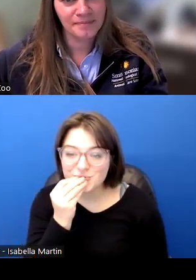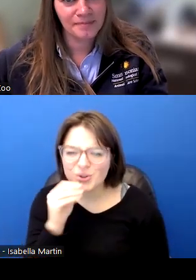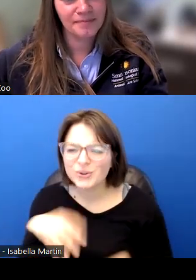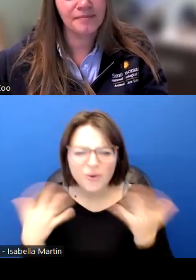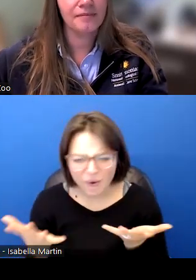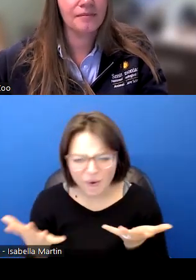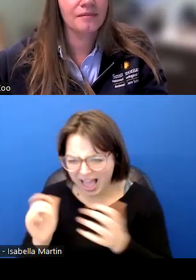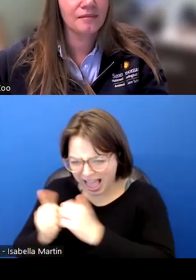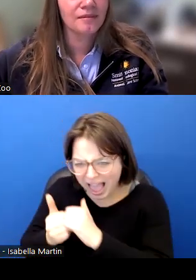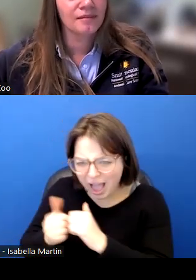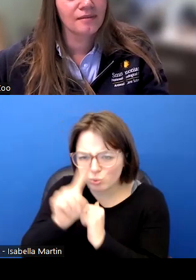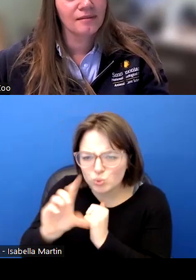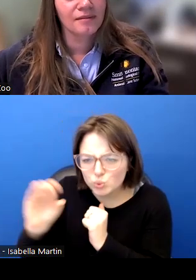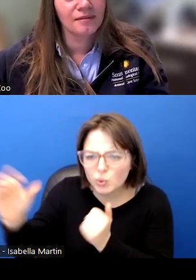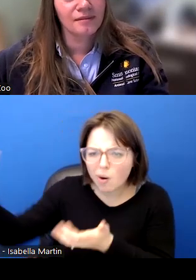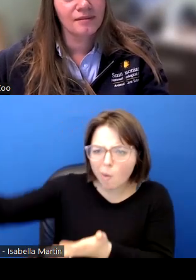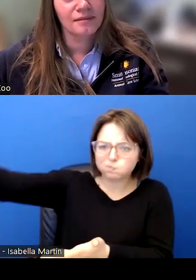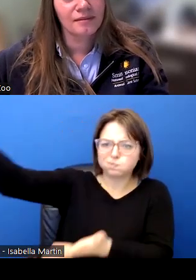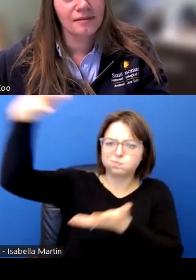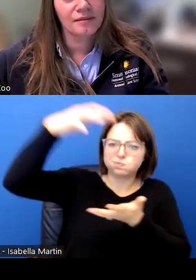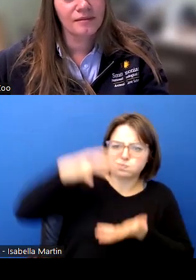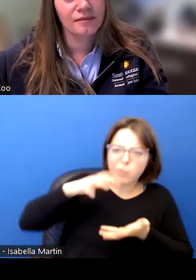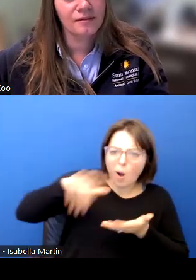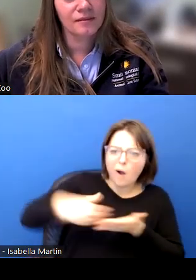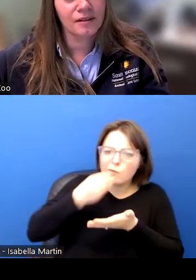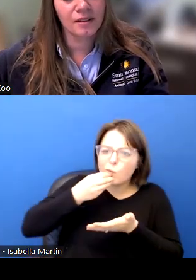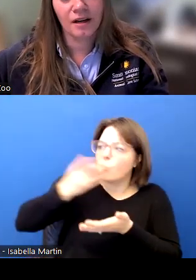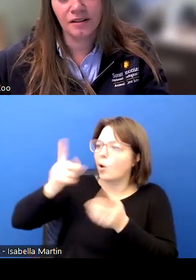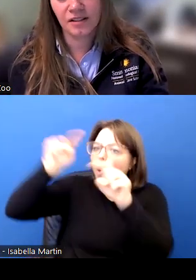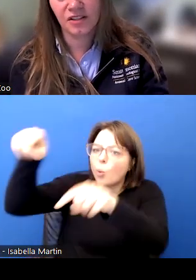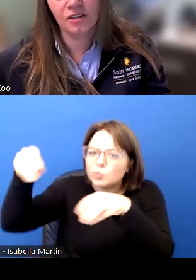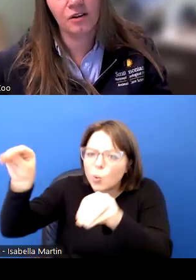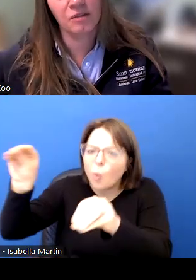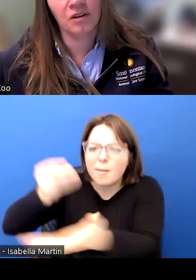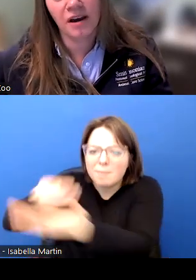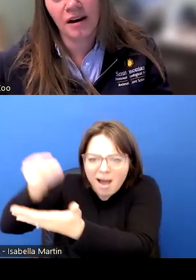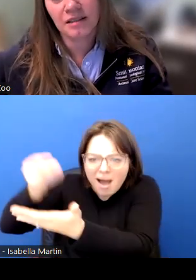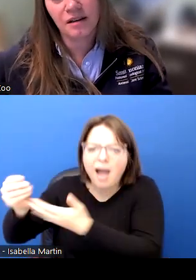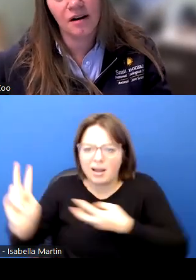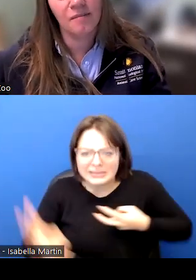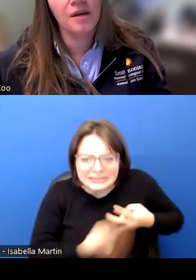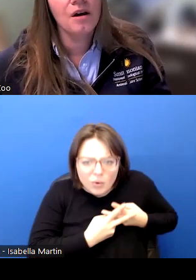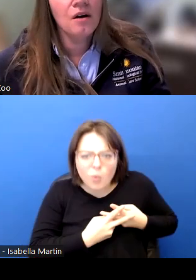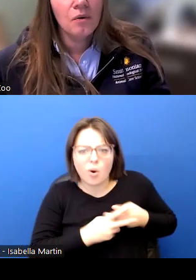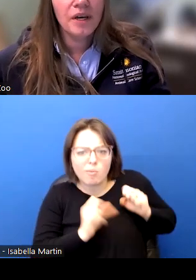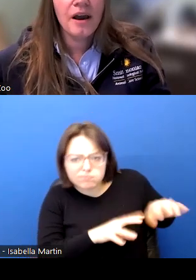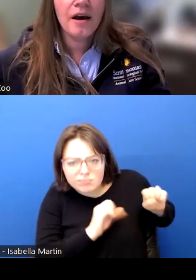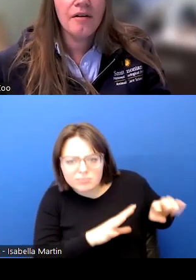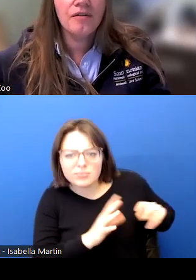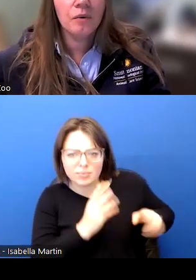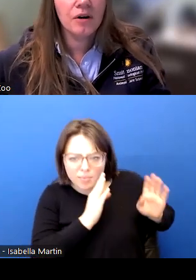this food for the 360 species that are here? >>Erin: yeah this is certainly no small task. U m we have what we